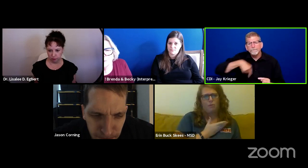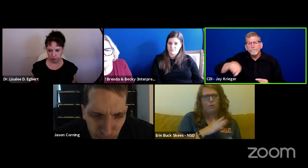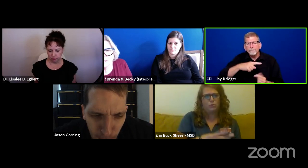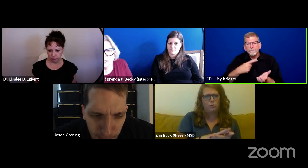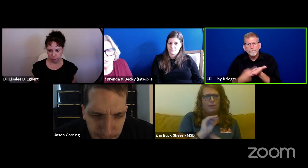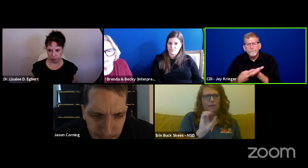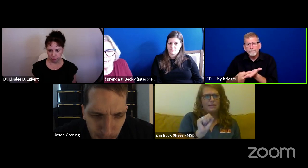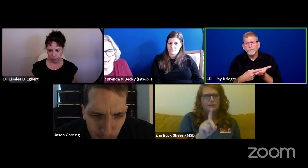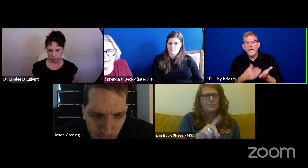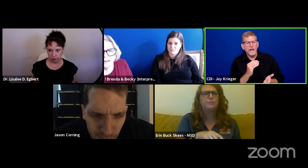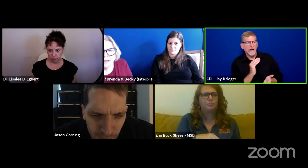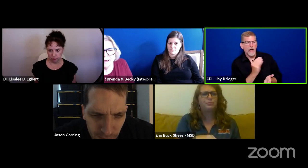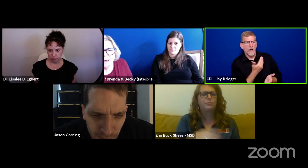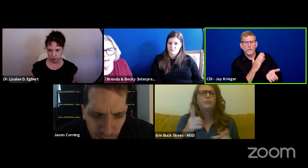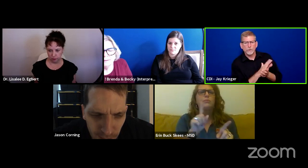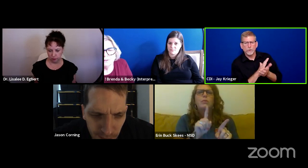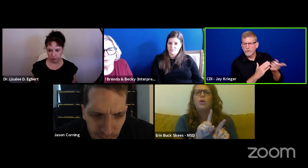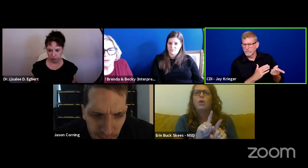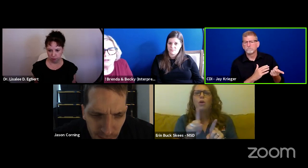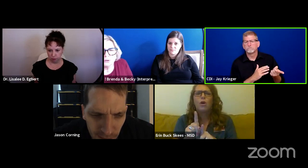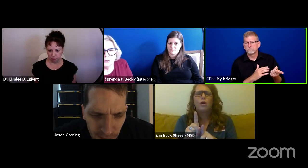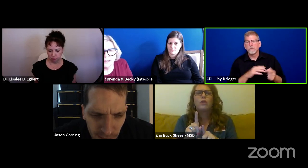our discussion today with our school at MSD.